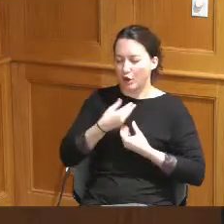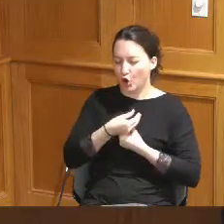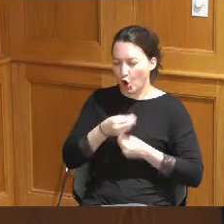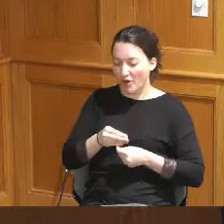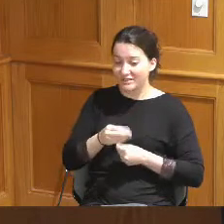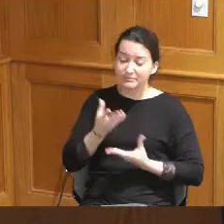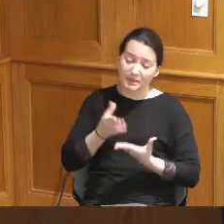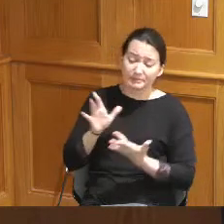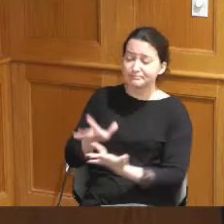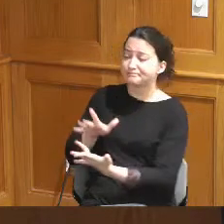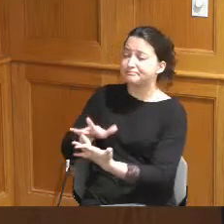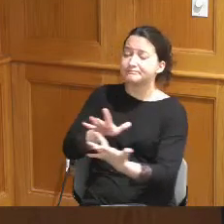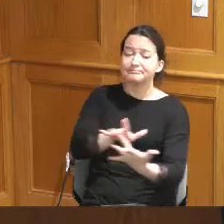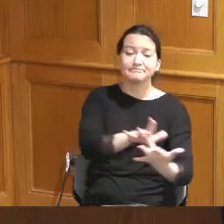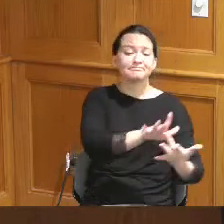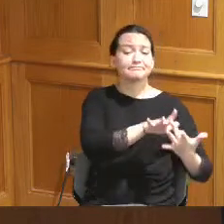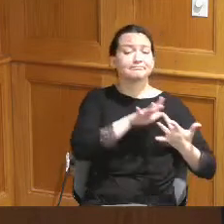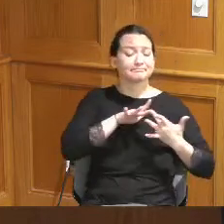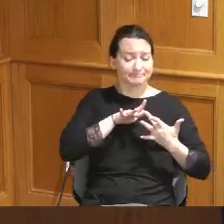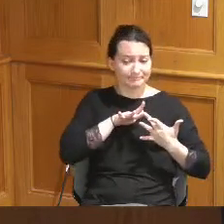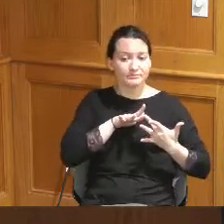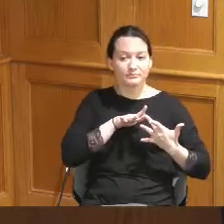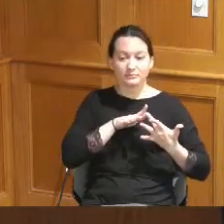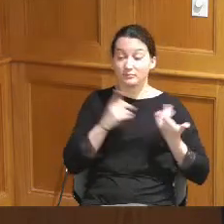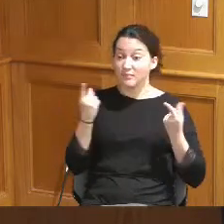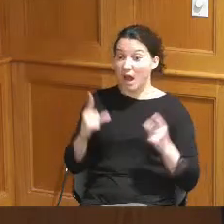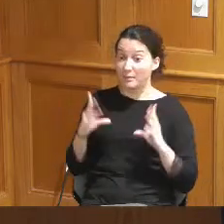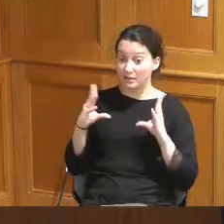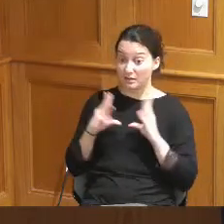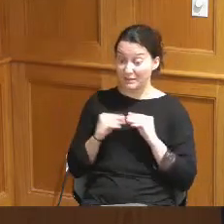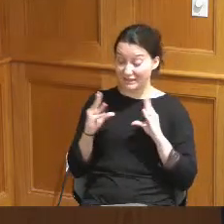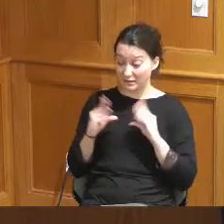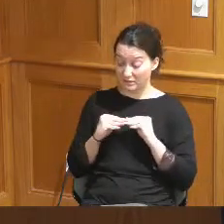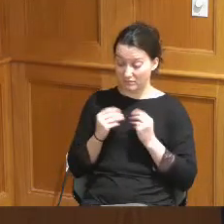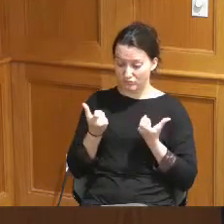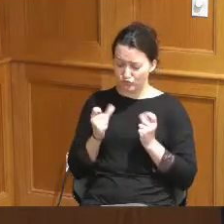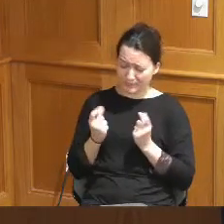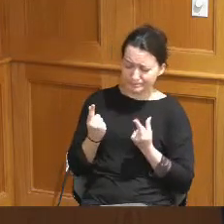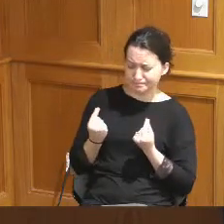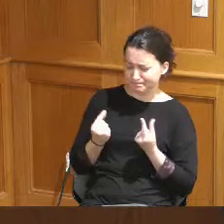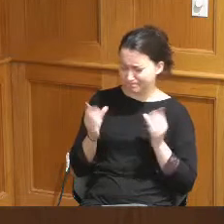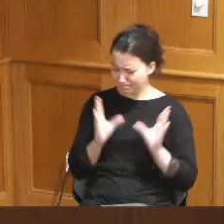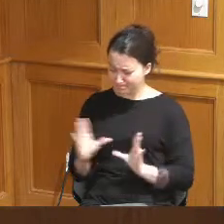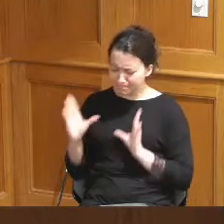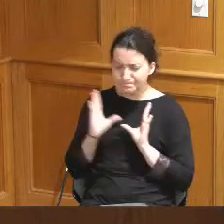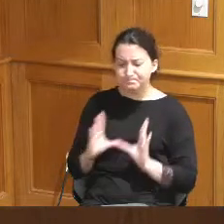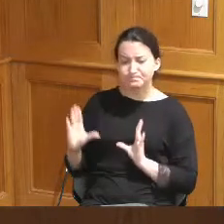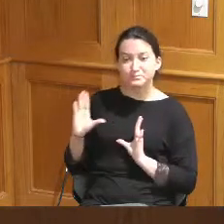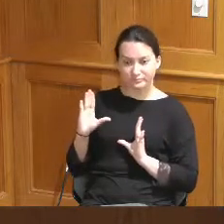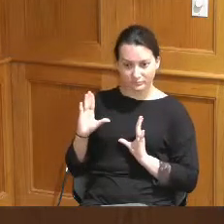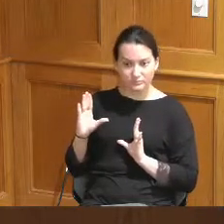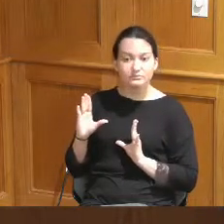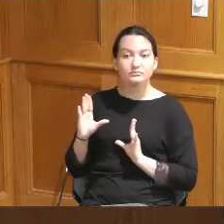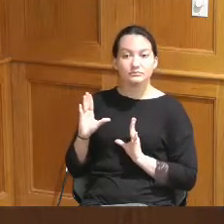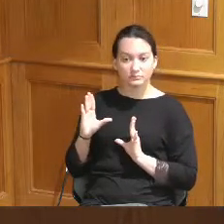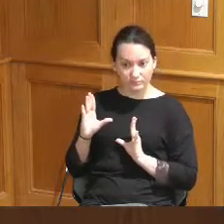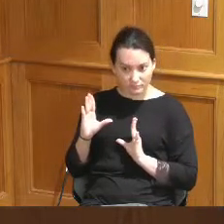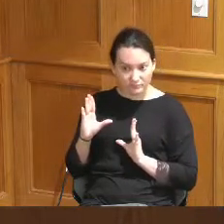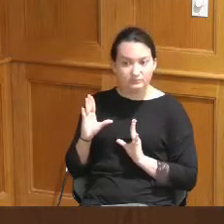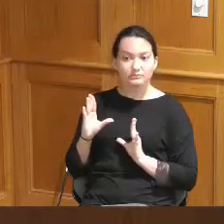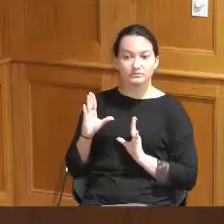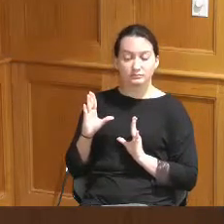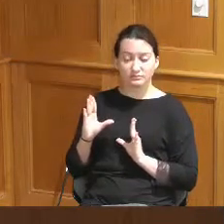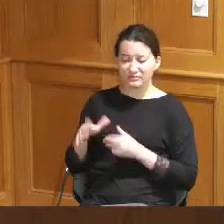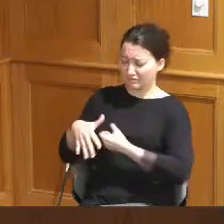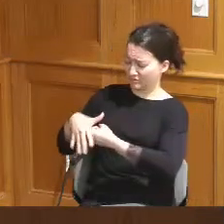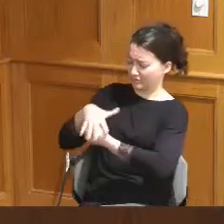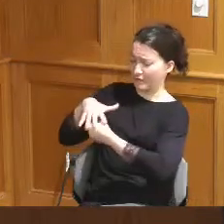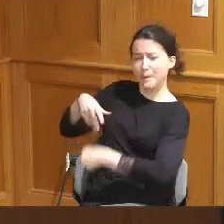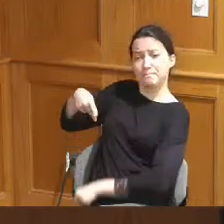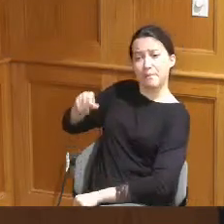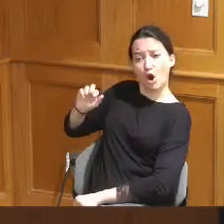to others we had a meeting about what they were trying to do and in in that park there had kind